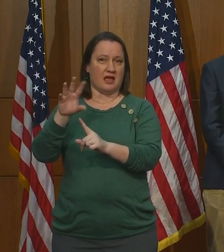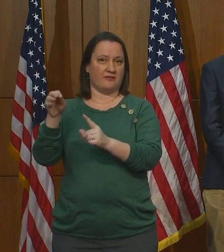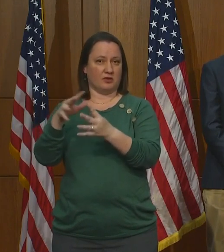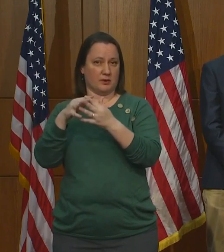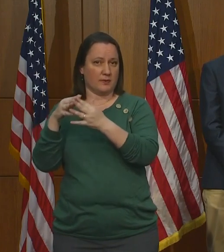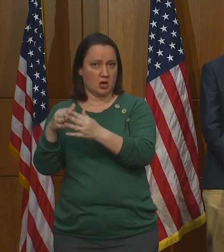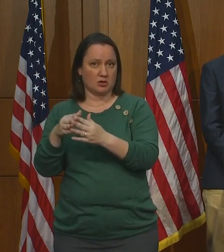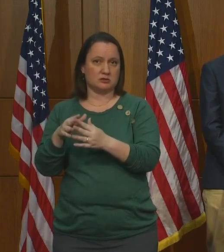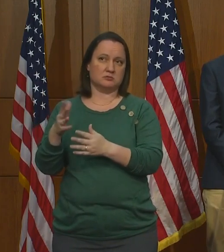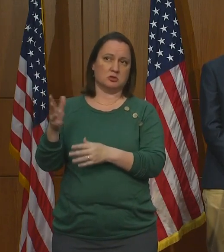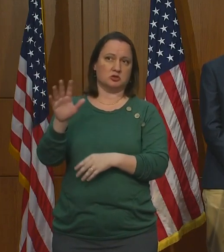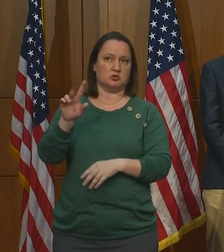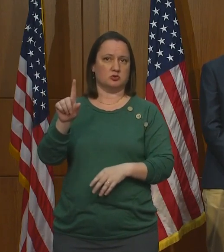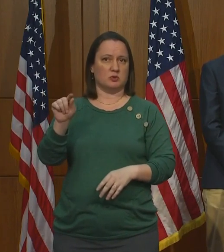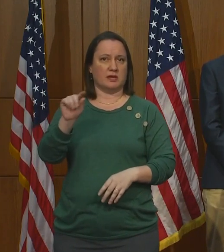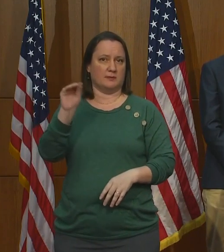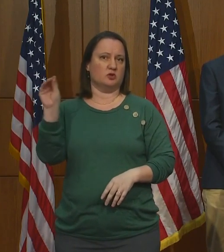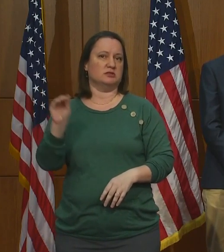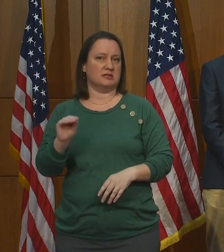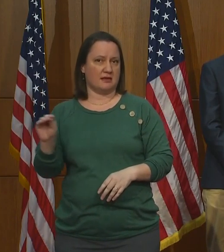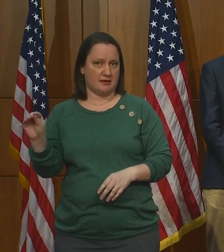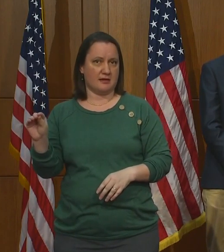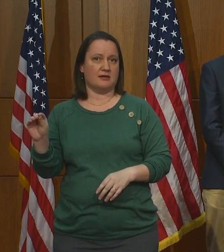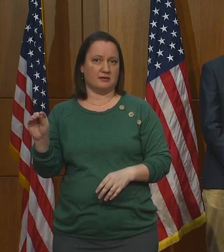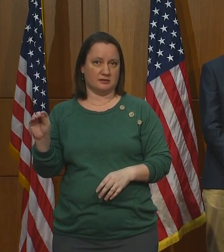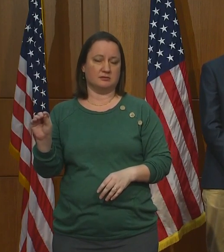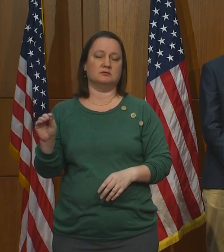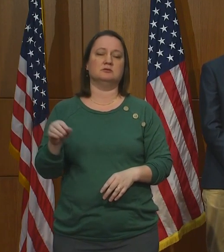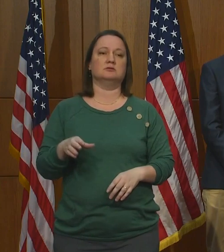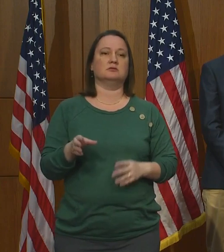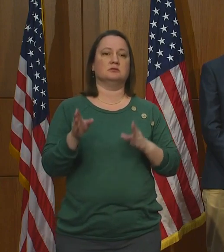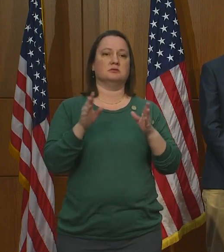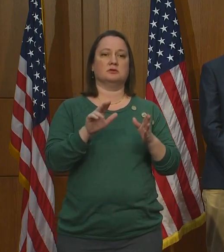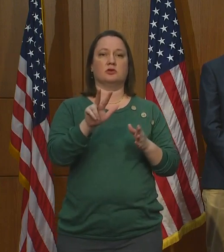THOUSAND ONE HUNDRED FIFTY FOUR CASES AND AMONG AFRICAN